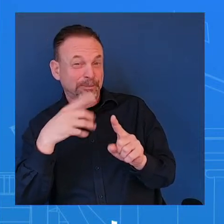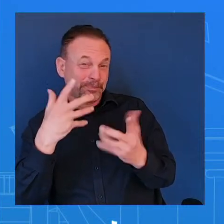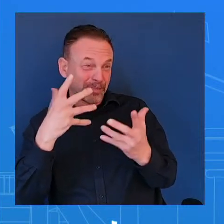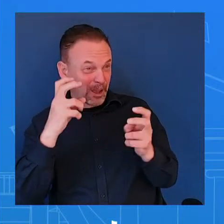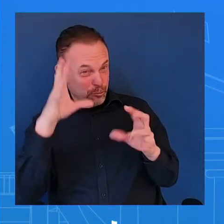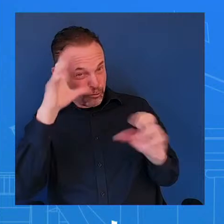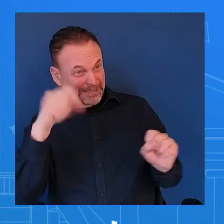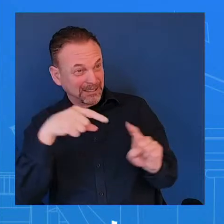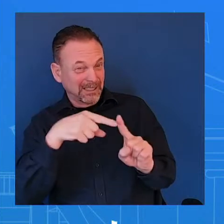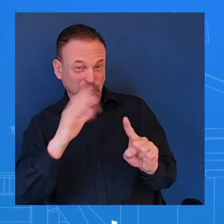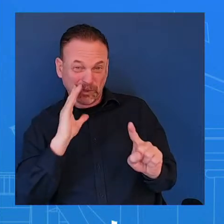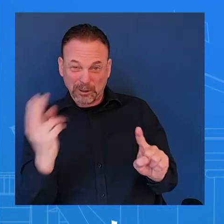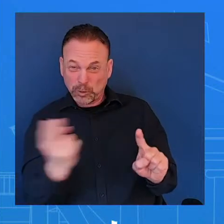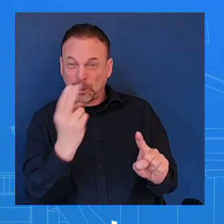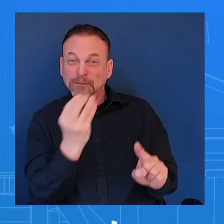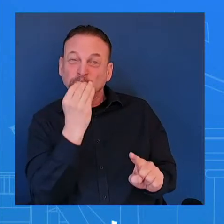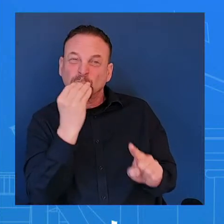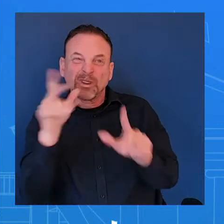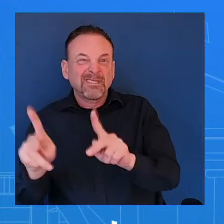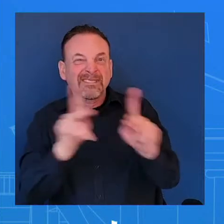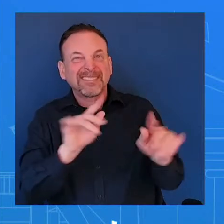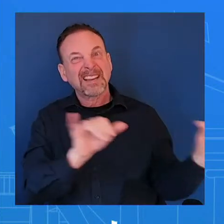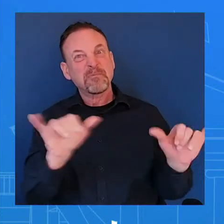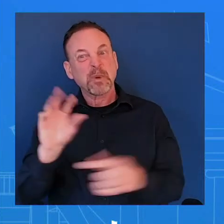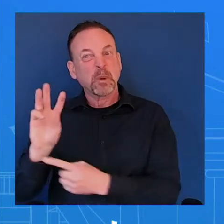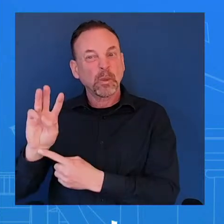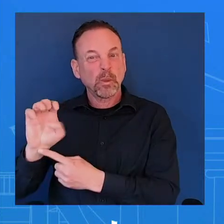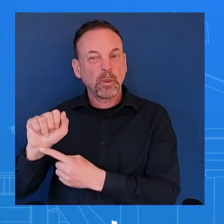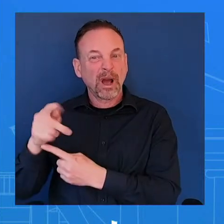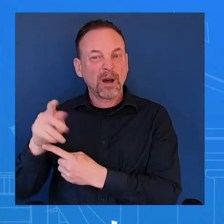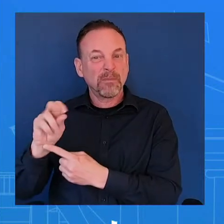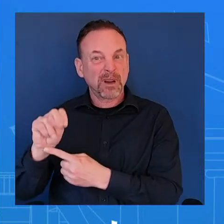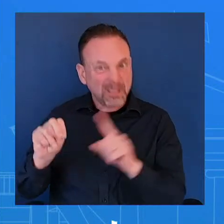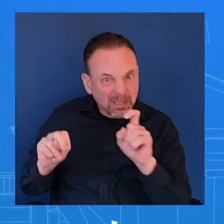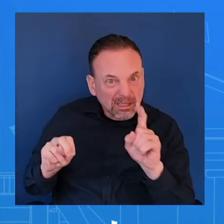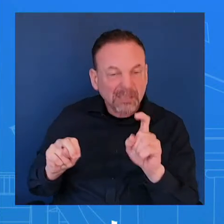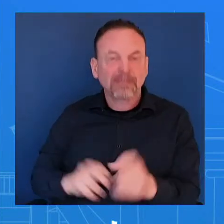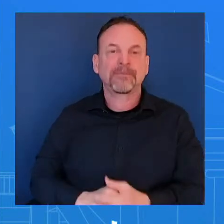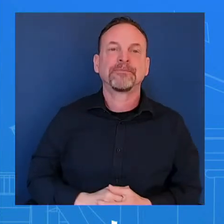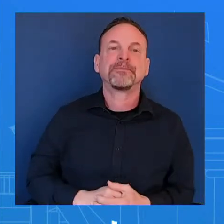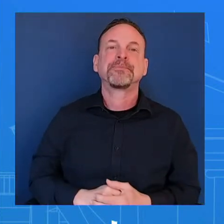I'm sure who felt like family to him as well. The op-ed was very powerful.